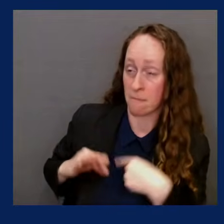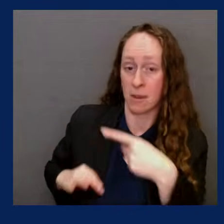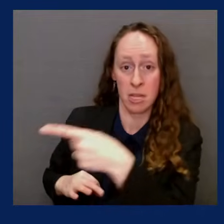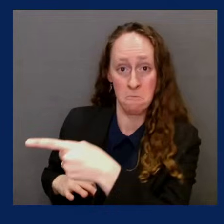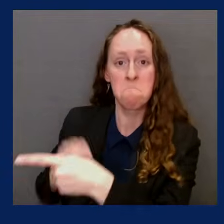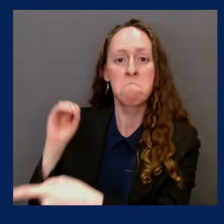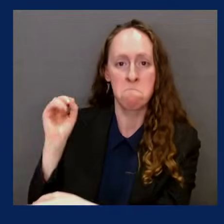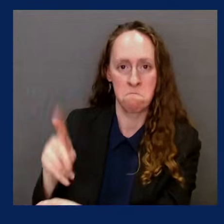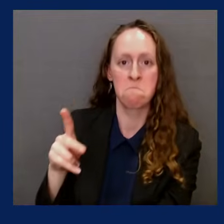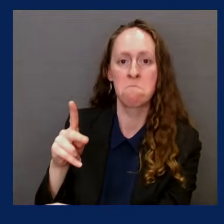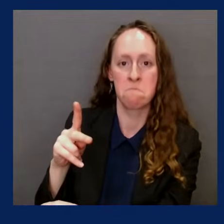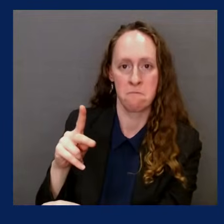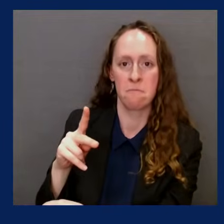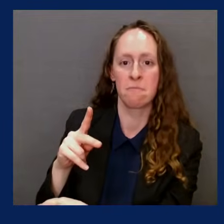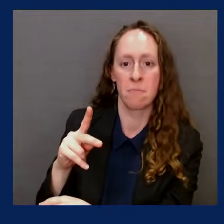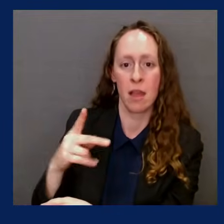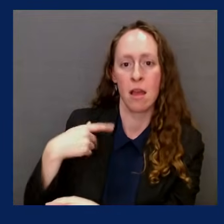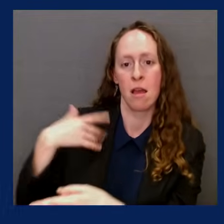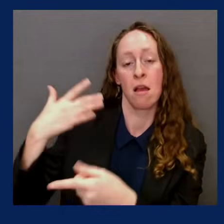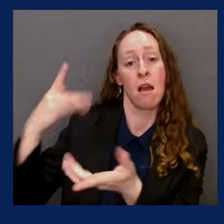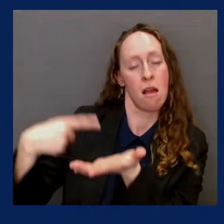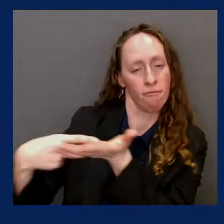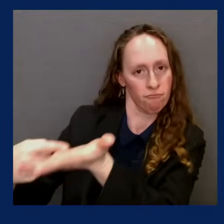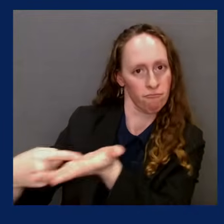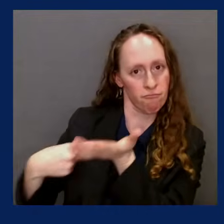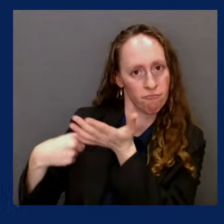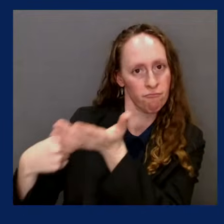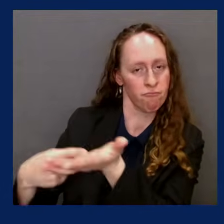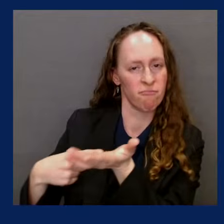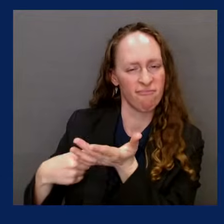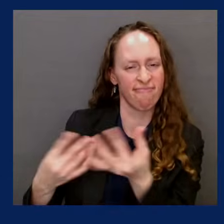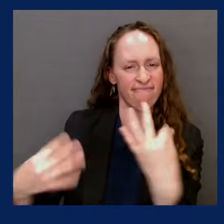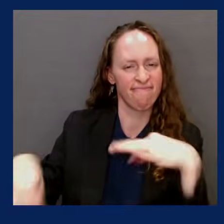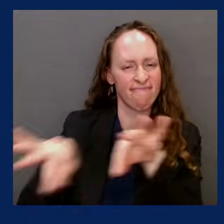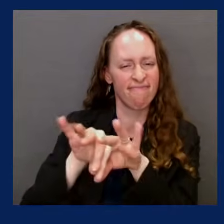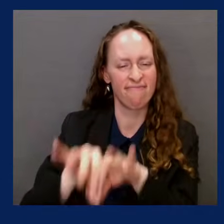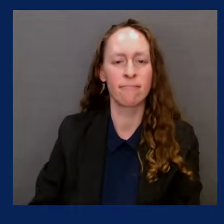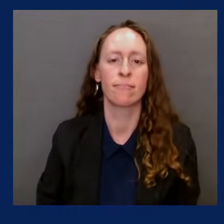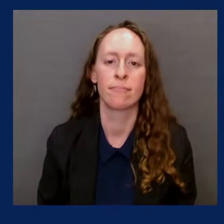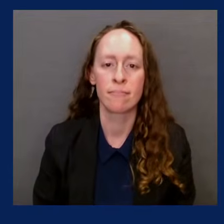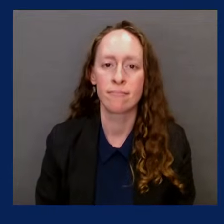And hence, I welcome the fact that I have been invited to China.